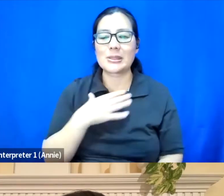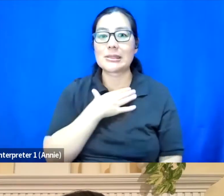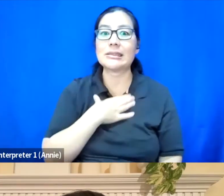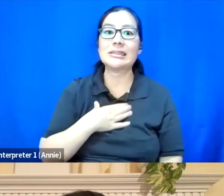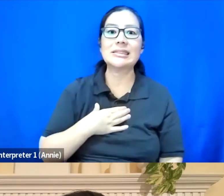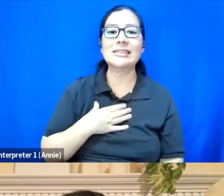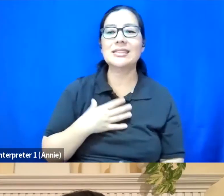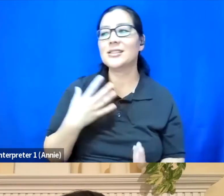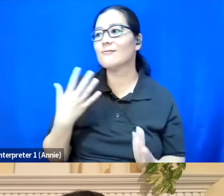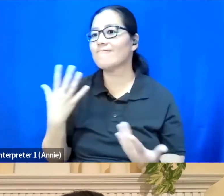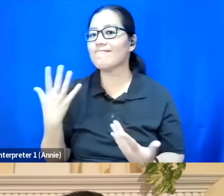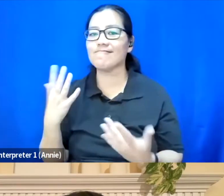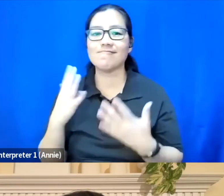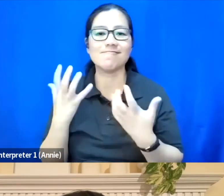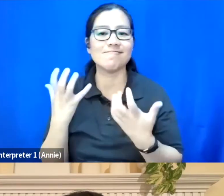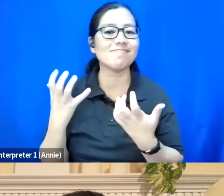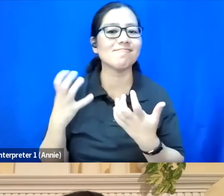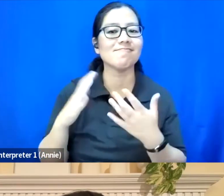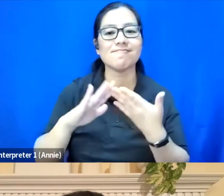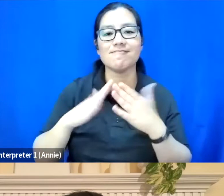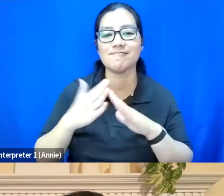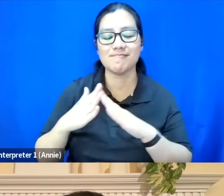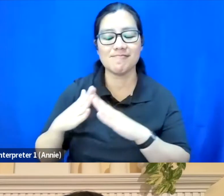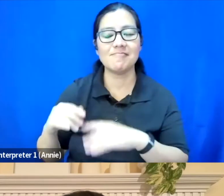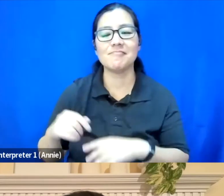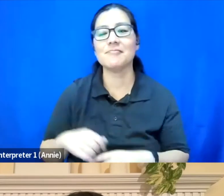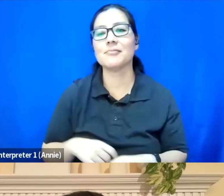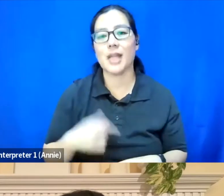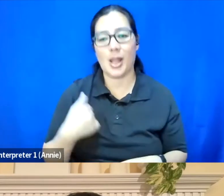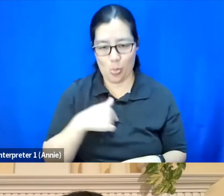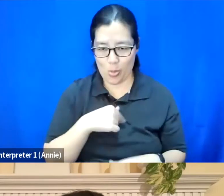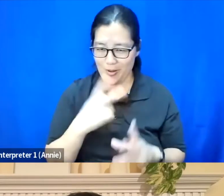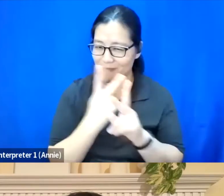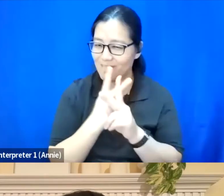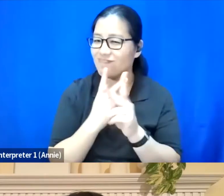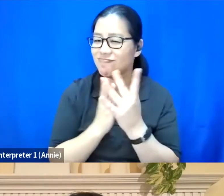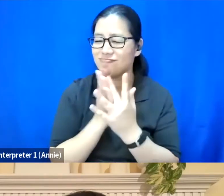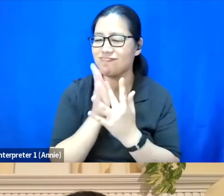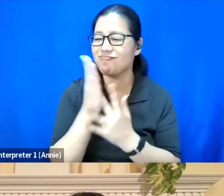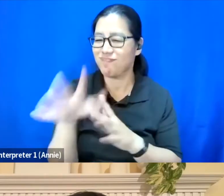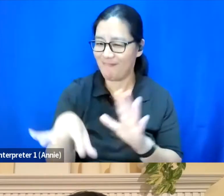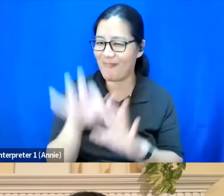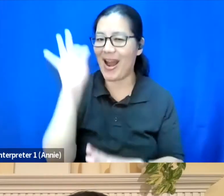I have to provide my story. And, yeah, I feel like a lot of people have reached out to me